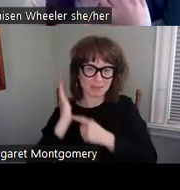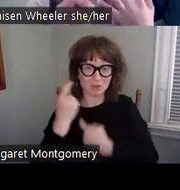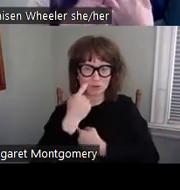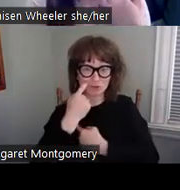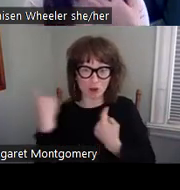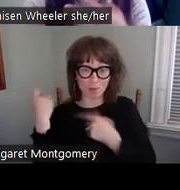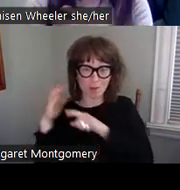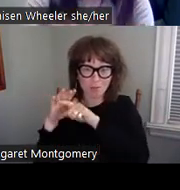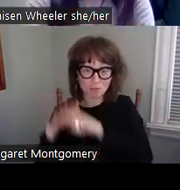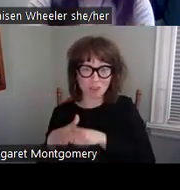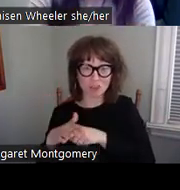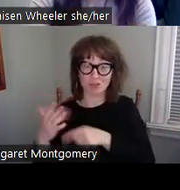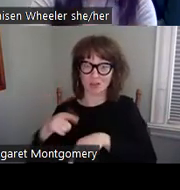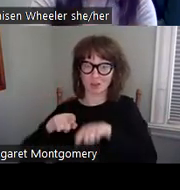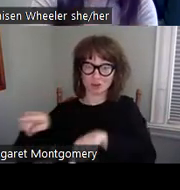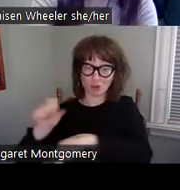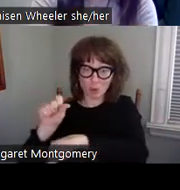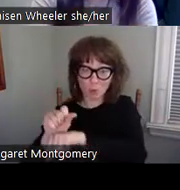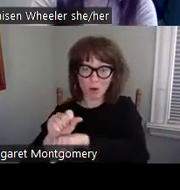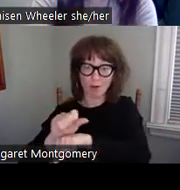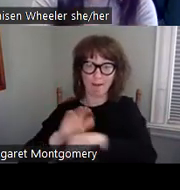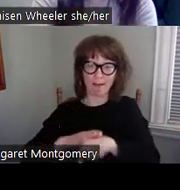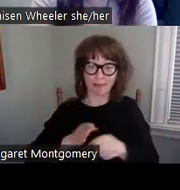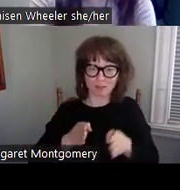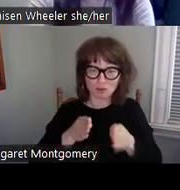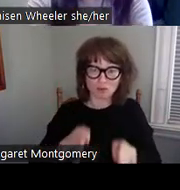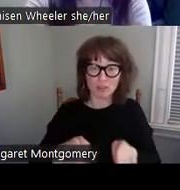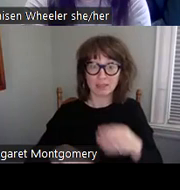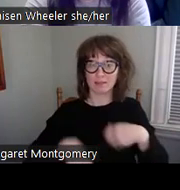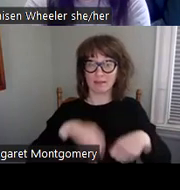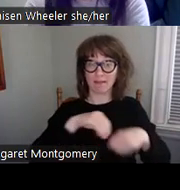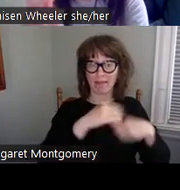county in the streets, how it impacts their abilities and their feelings, about